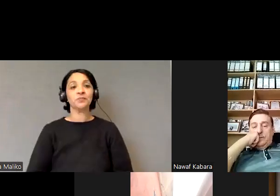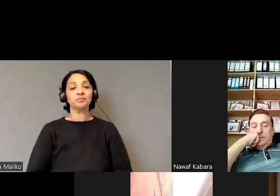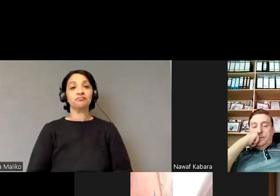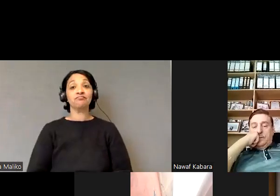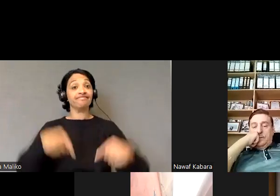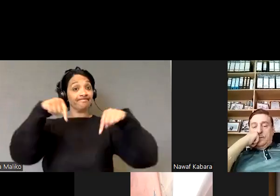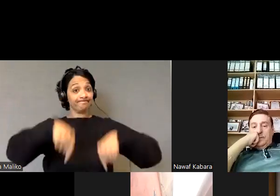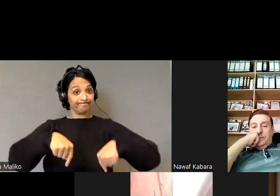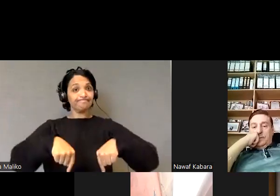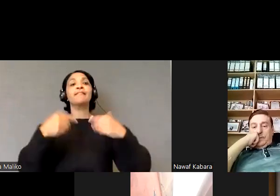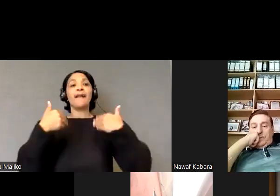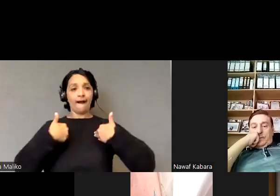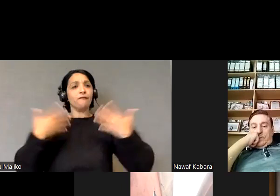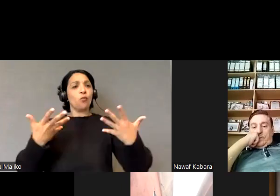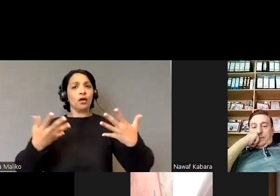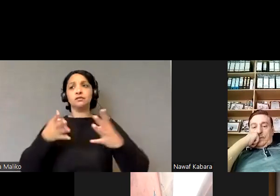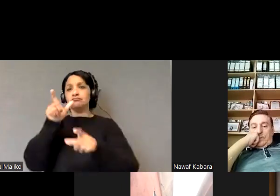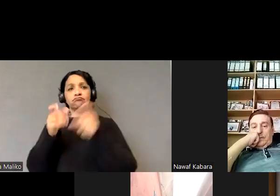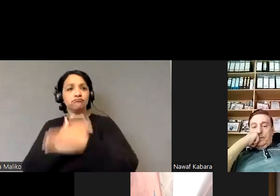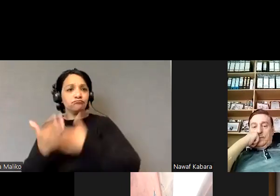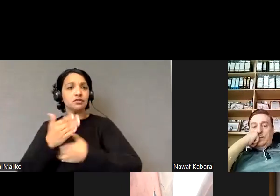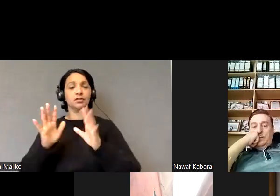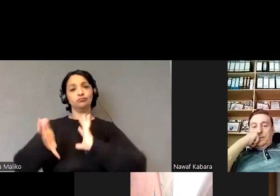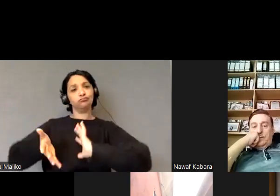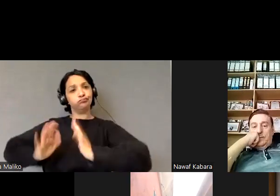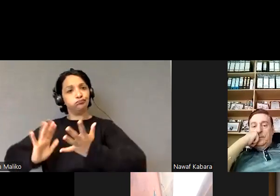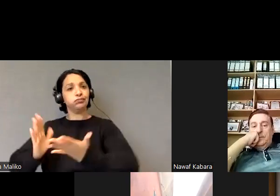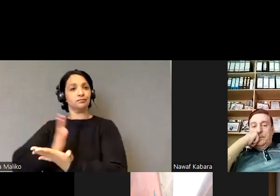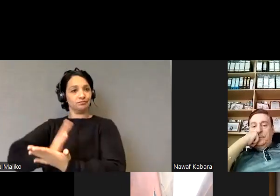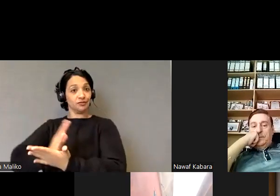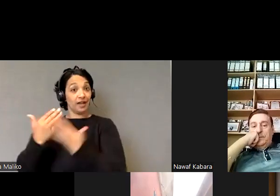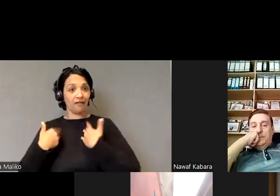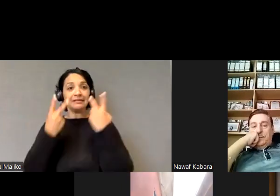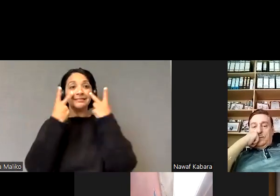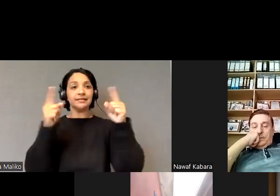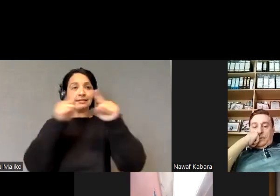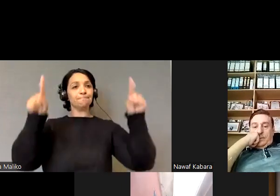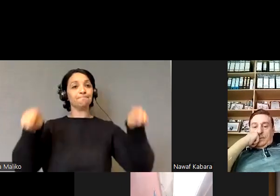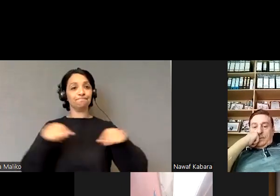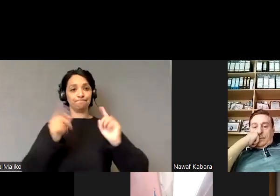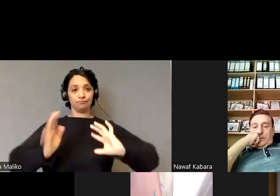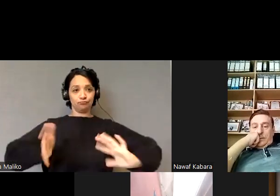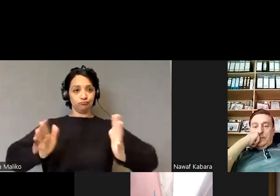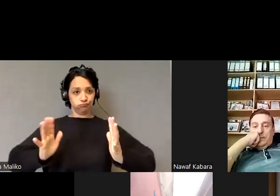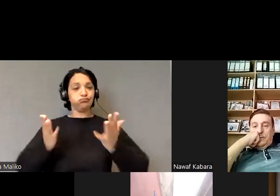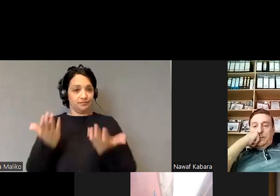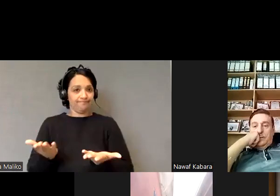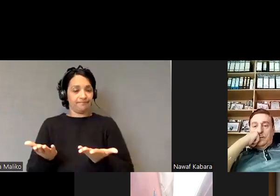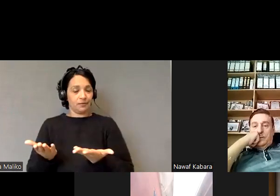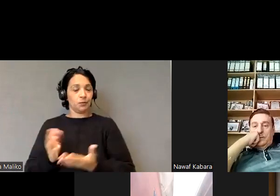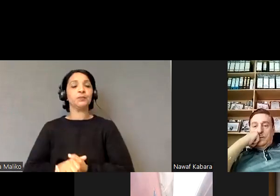We are captioning and international sign, you can see the International Sign interpretation